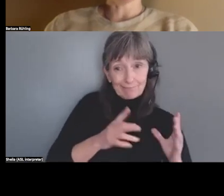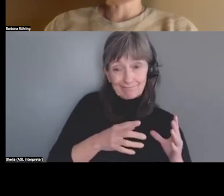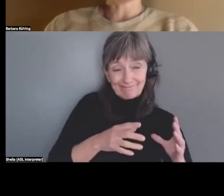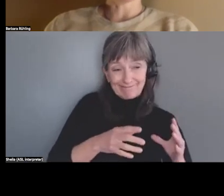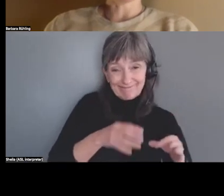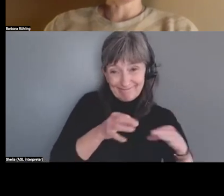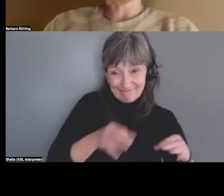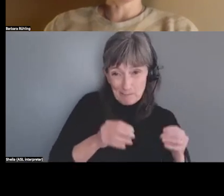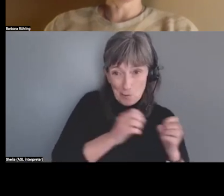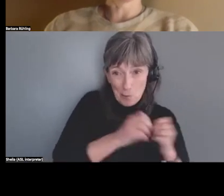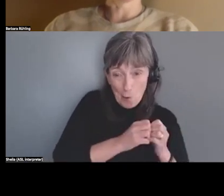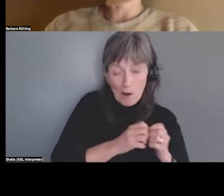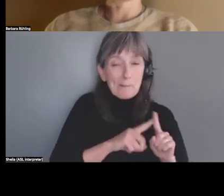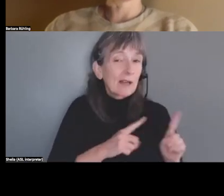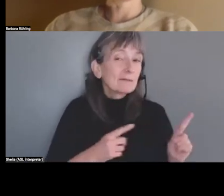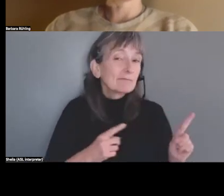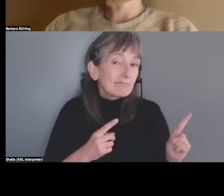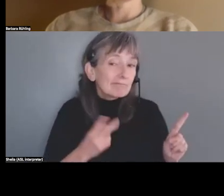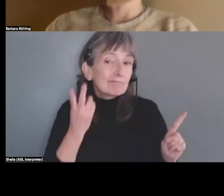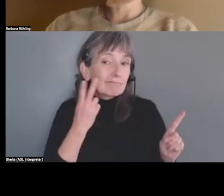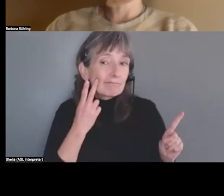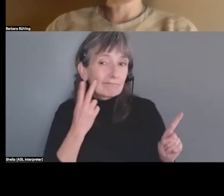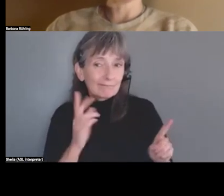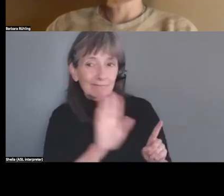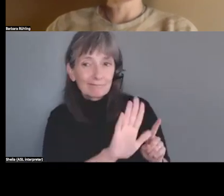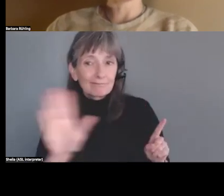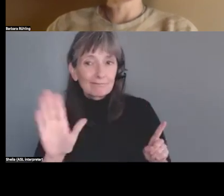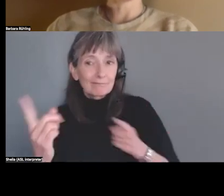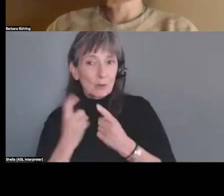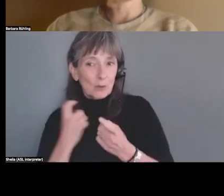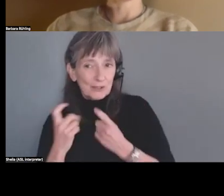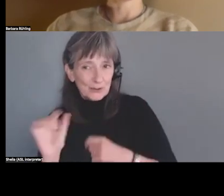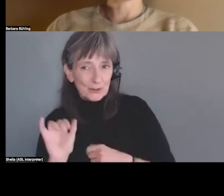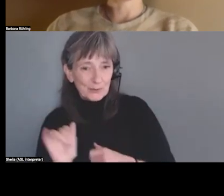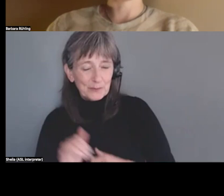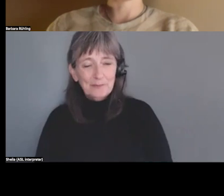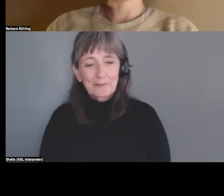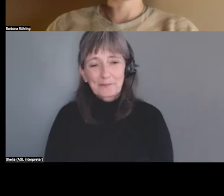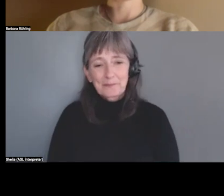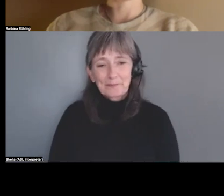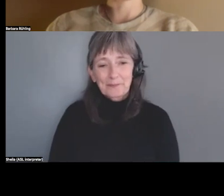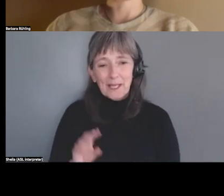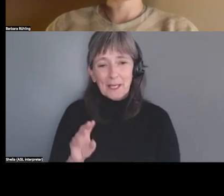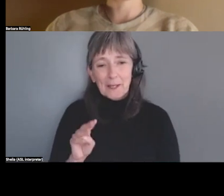questions will come up. Thank you very much. Madeleine: Thanks very much. Really appreciate